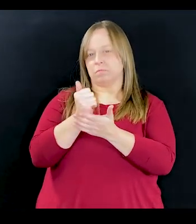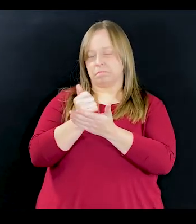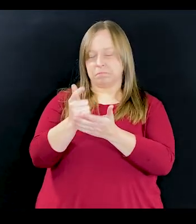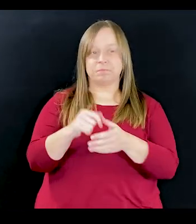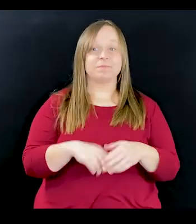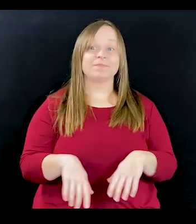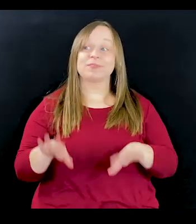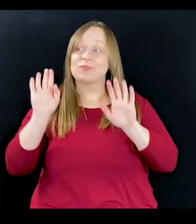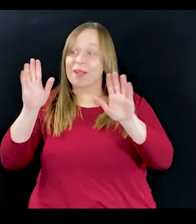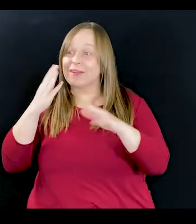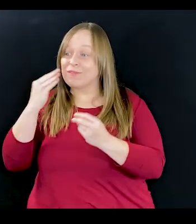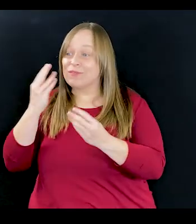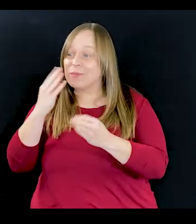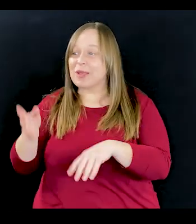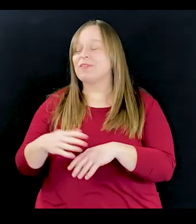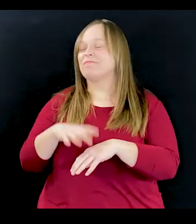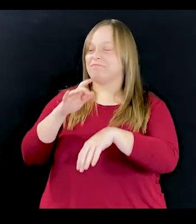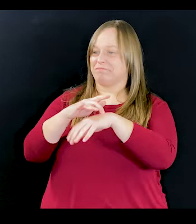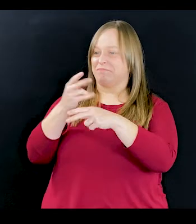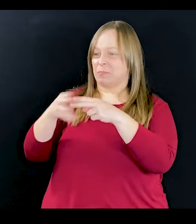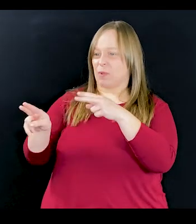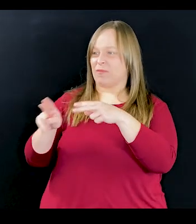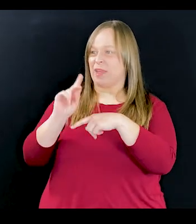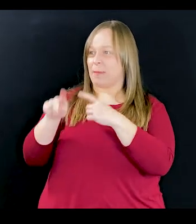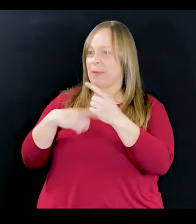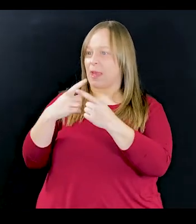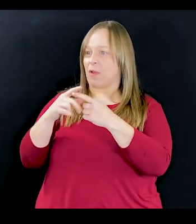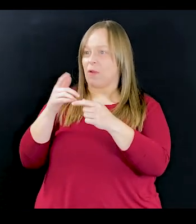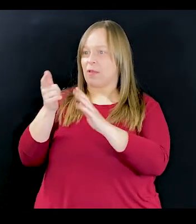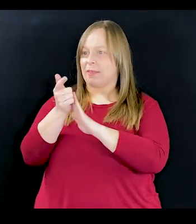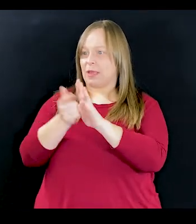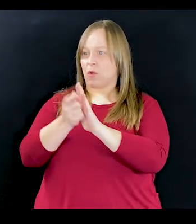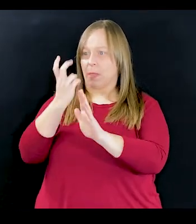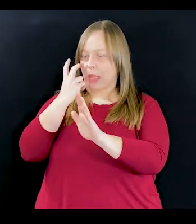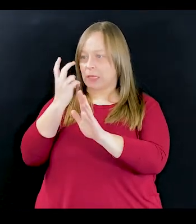K: That's a lot of great information, Brenda. And so, you touched just briefly on legal blindness